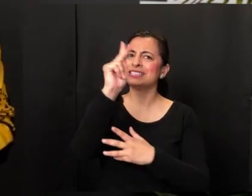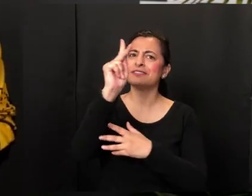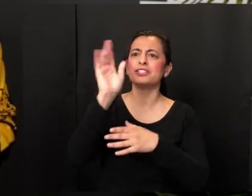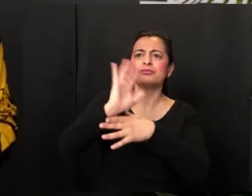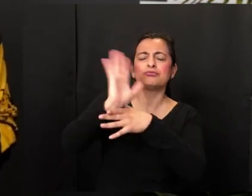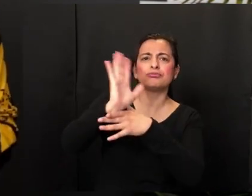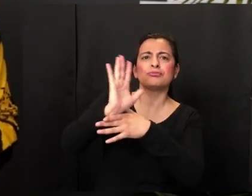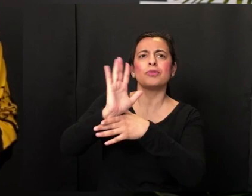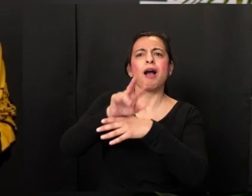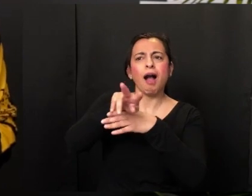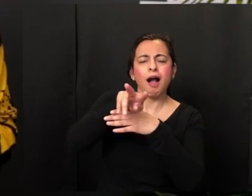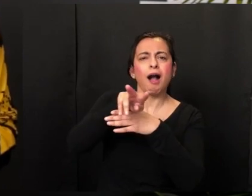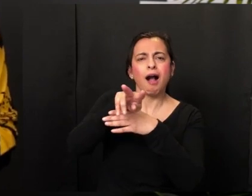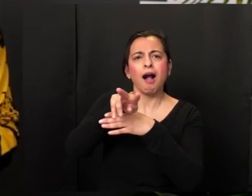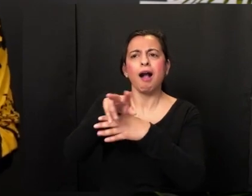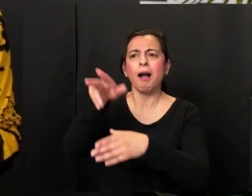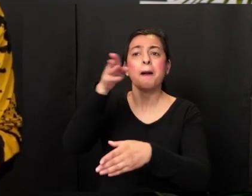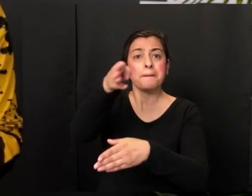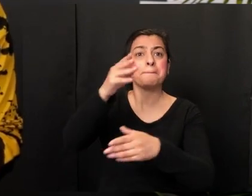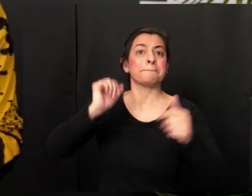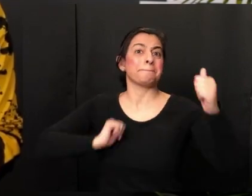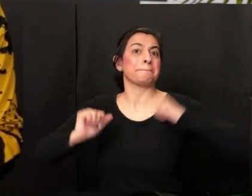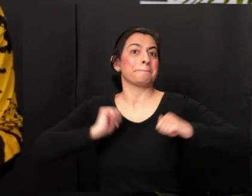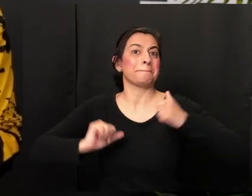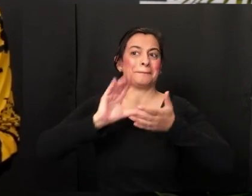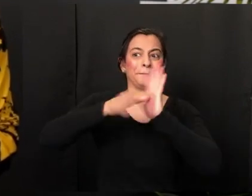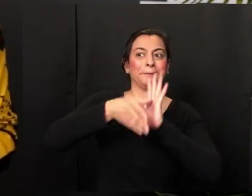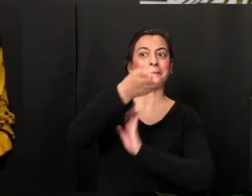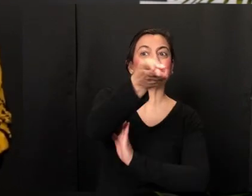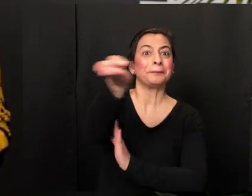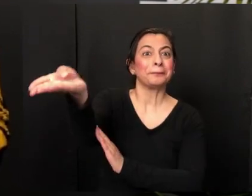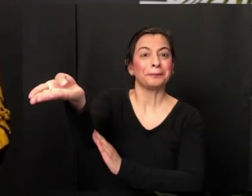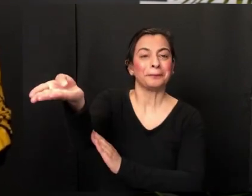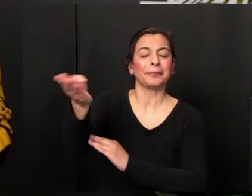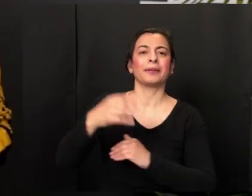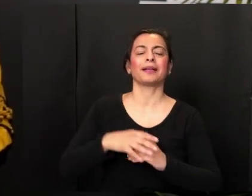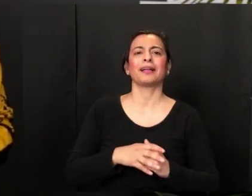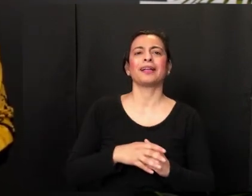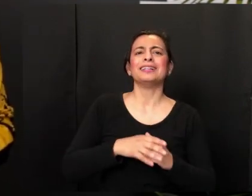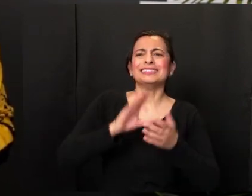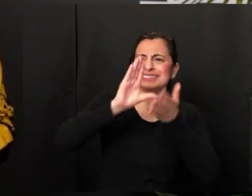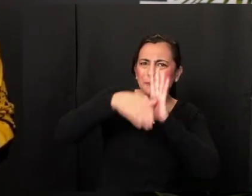Include people with actual disabilities into your marketing campaigns.